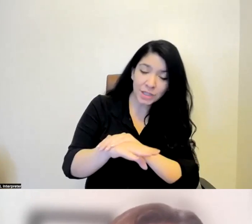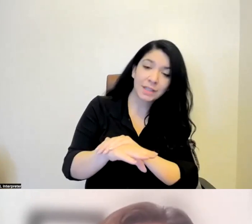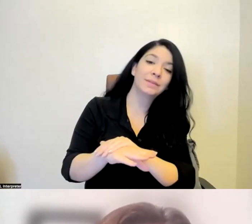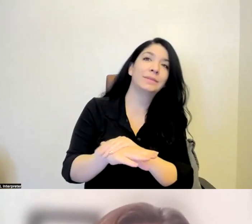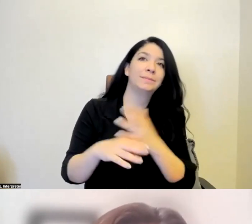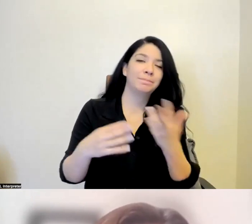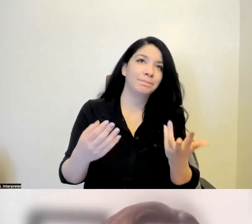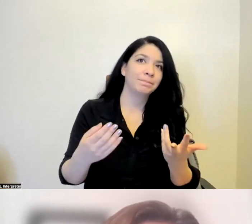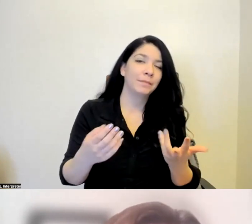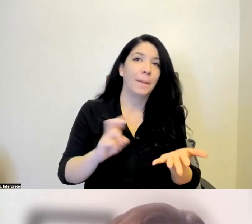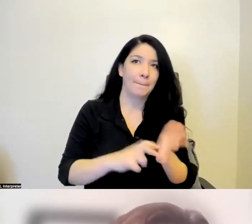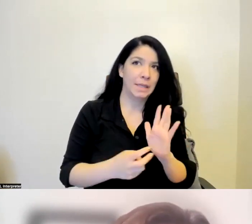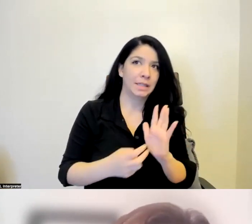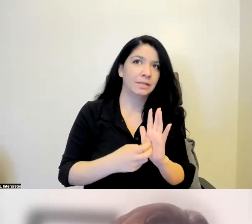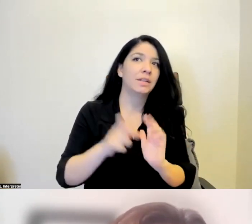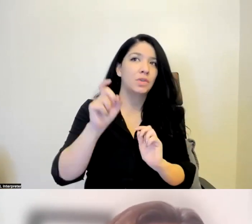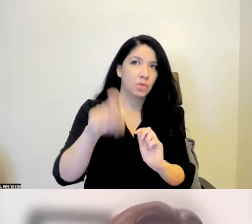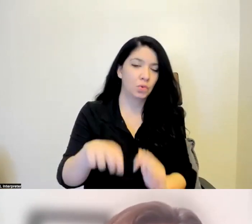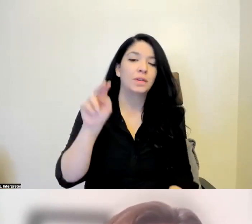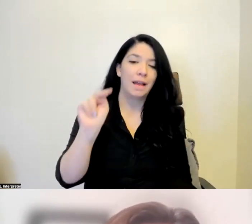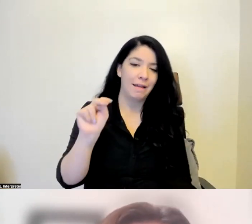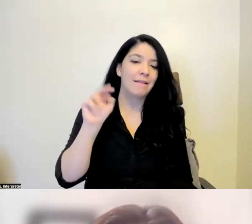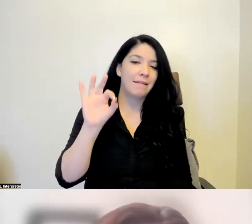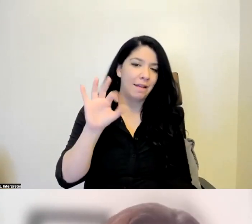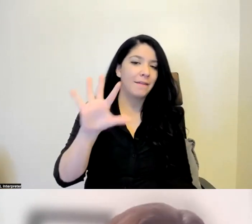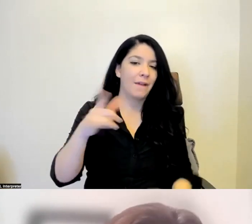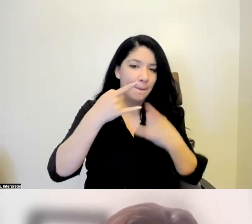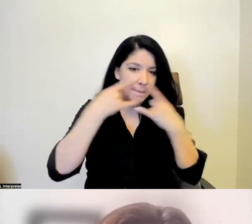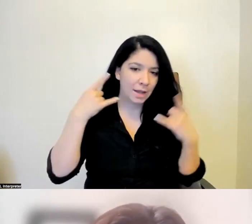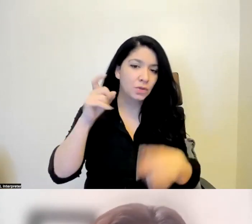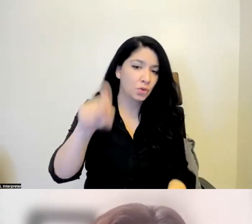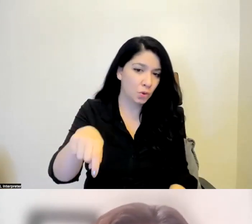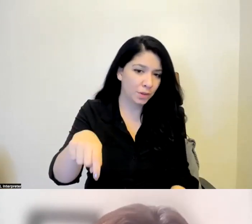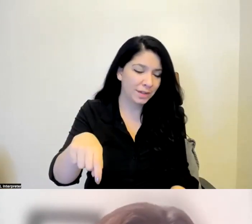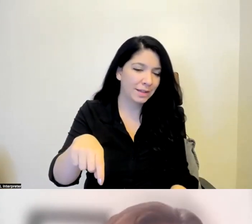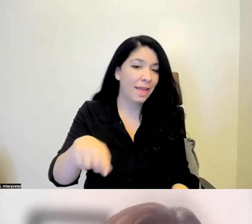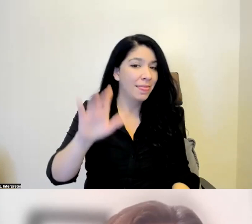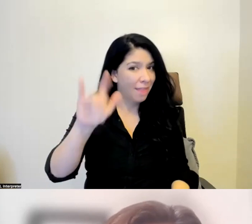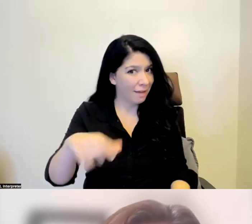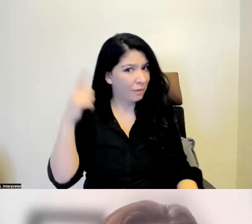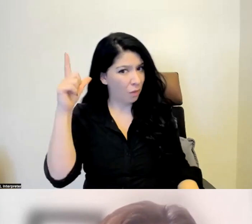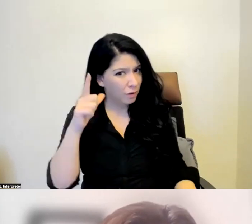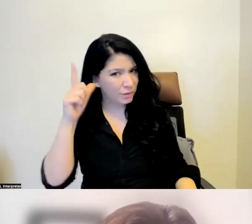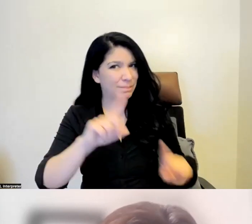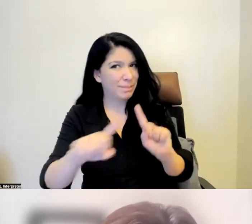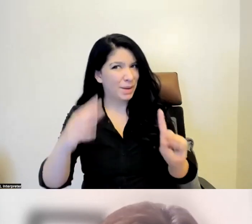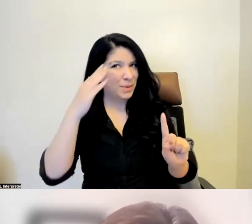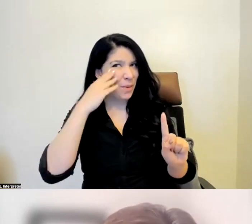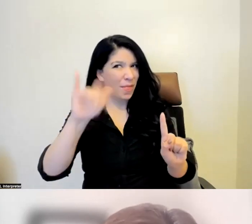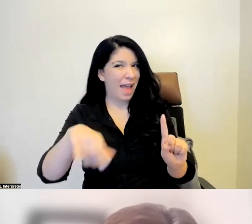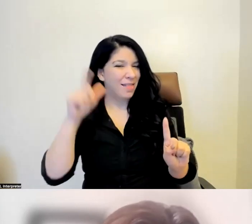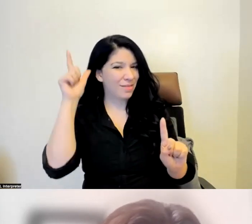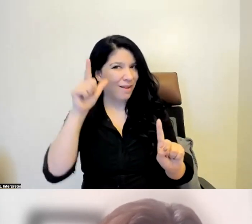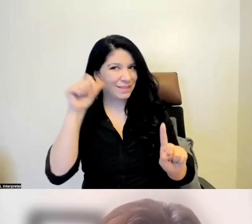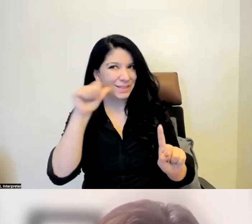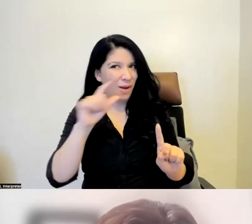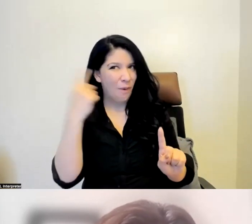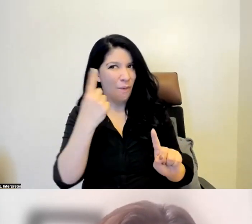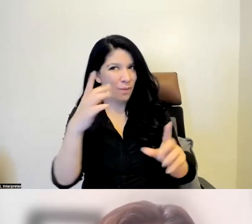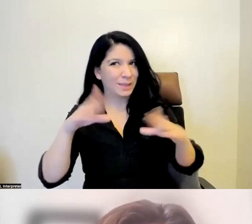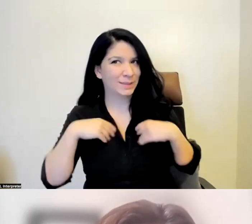follow that they should wear an N-95. We know that logic does not govern our lives here. But,